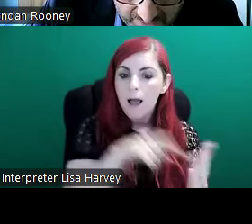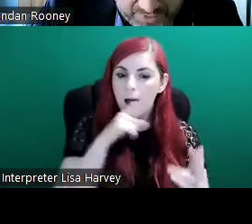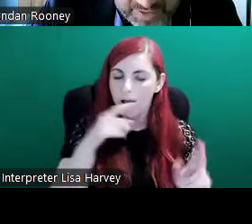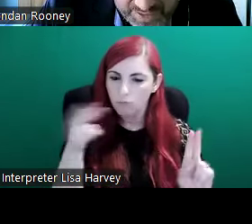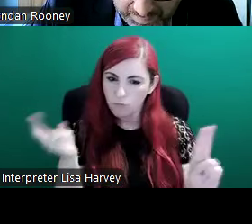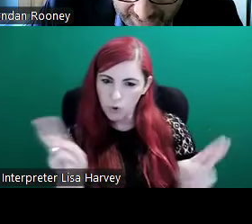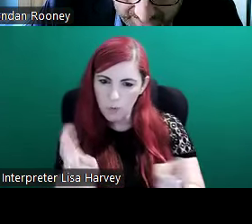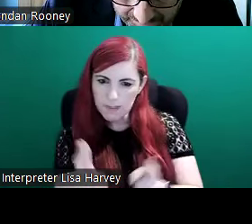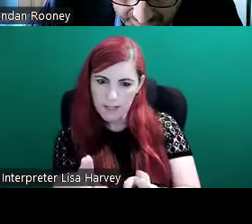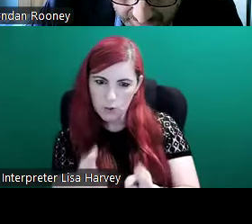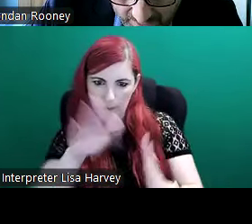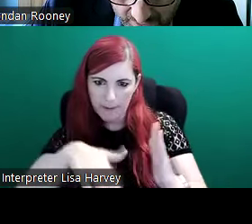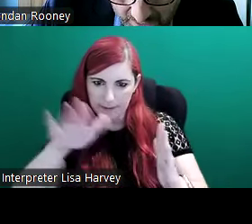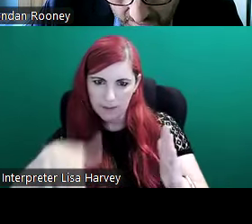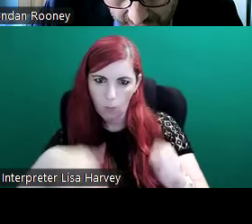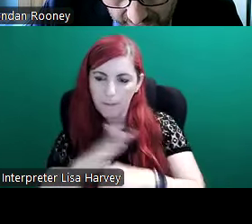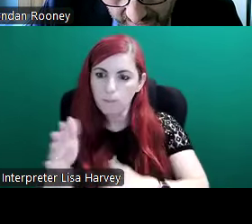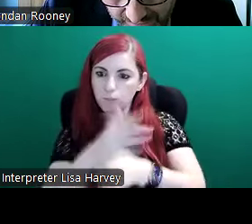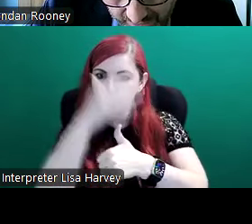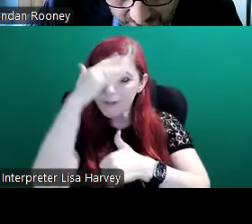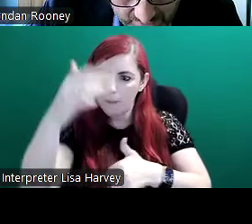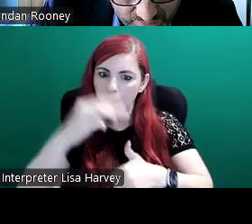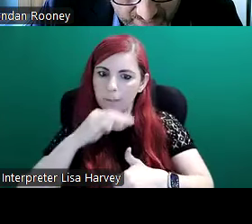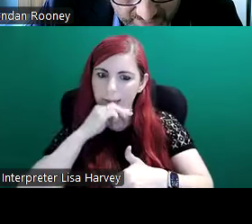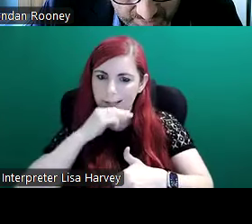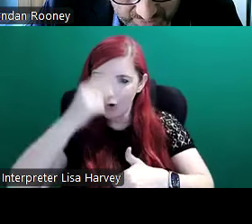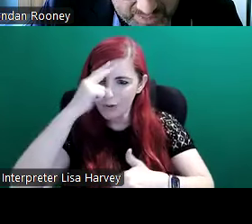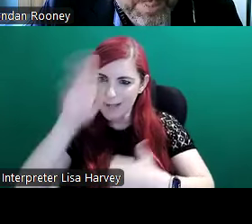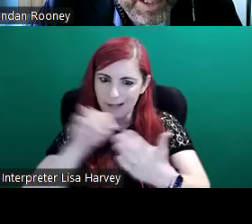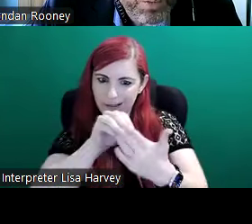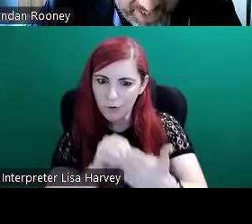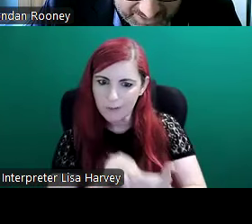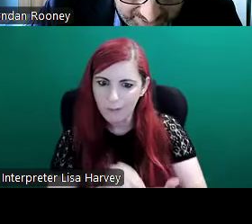contours and palette. Her rereading of Frangelico's work was ultimately more radical